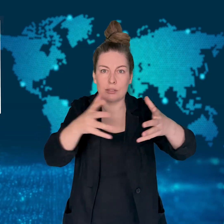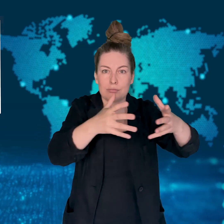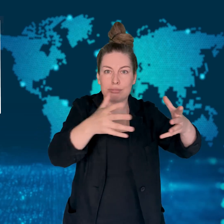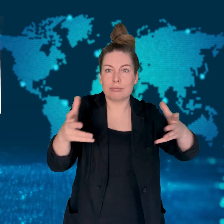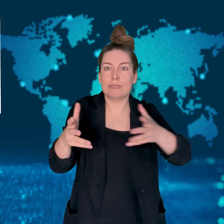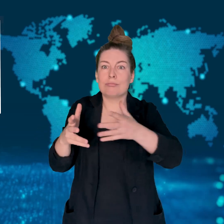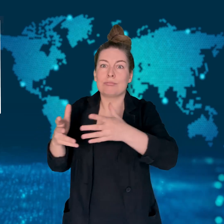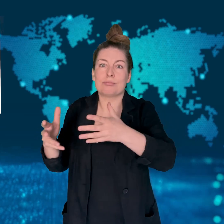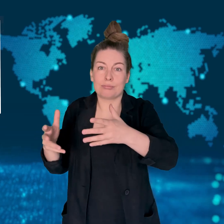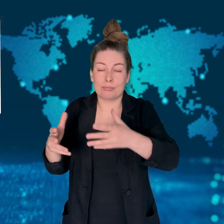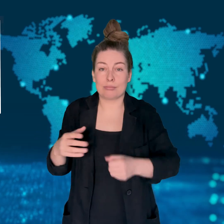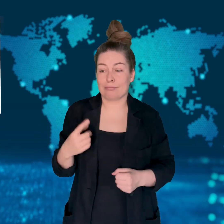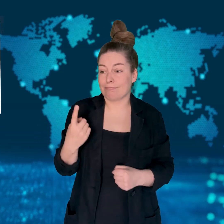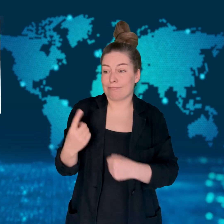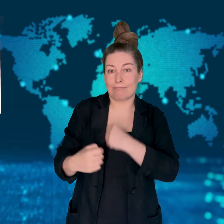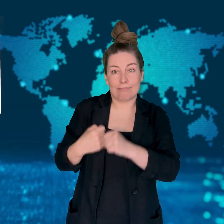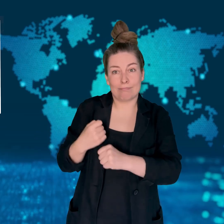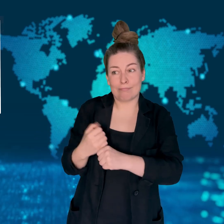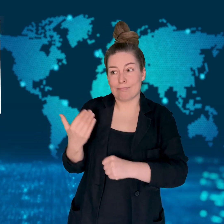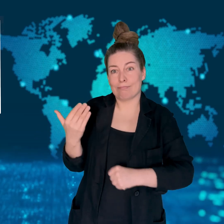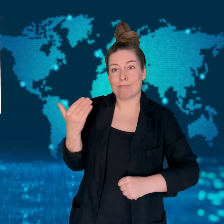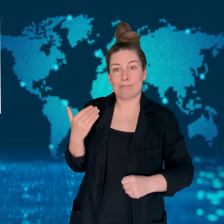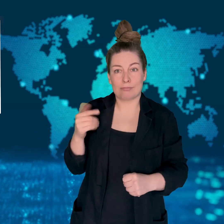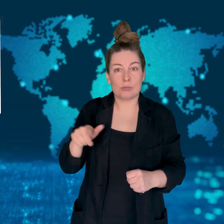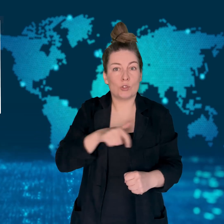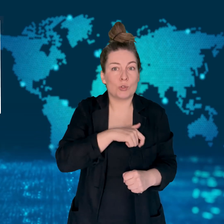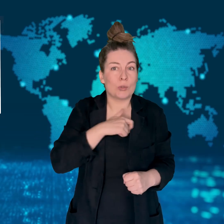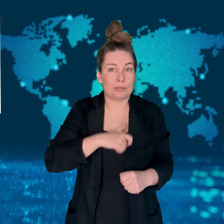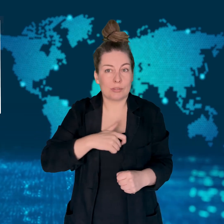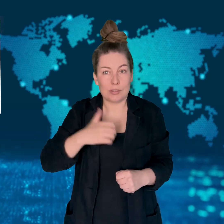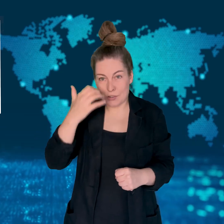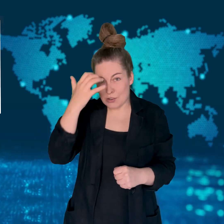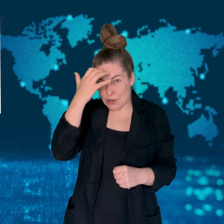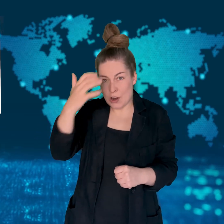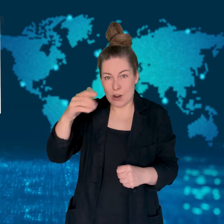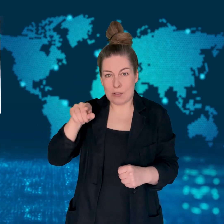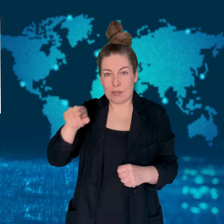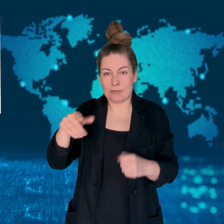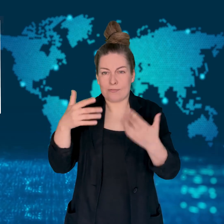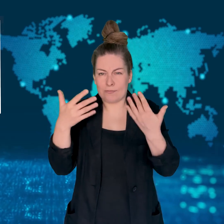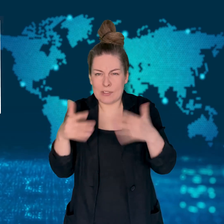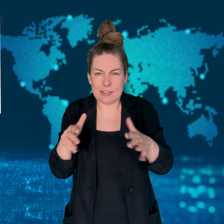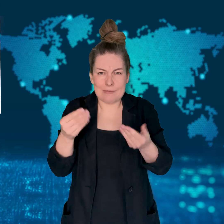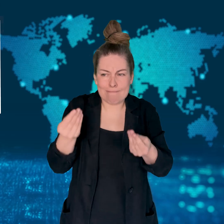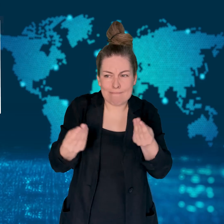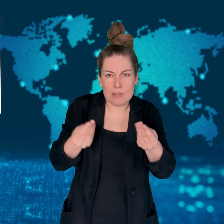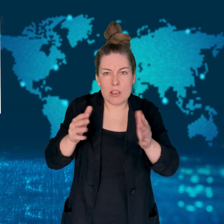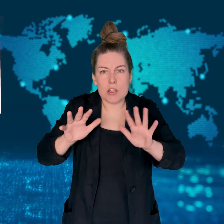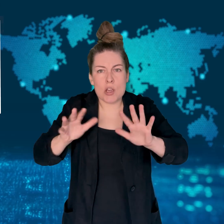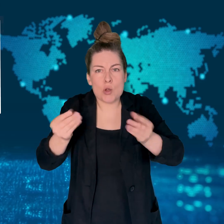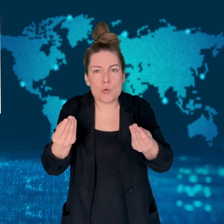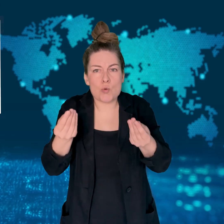This makes the number of wolves approximately 300 in all.